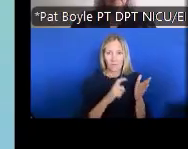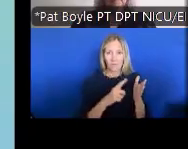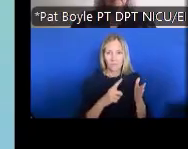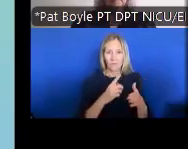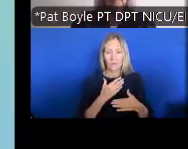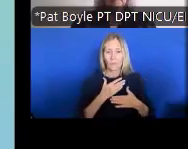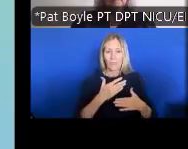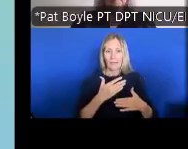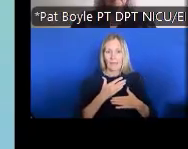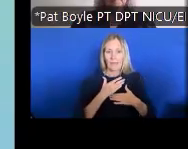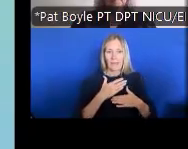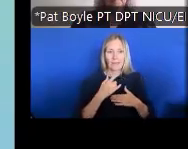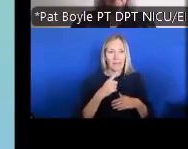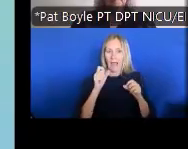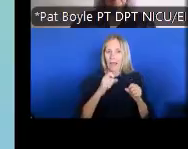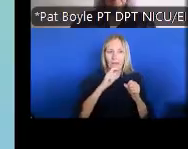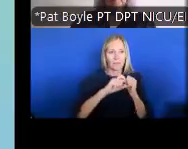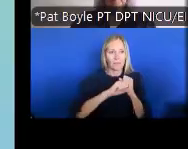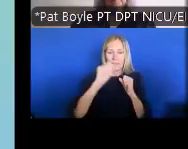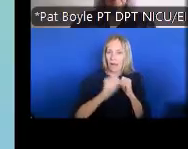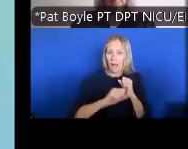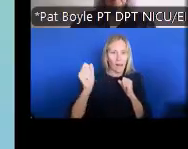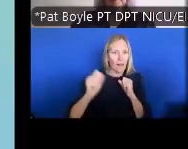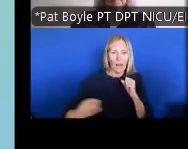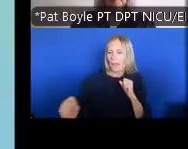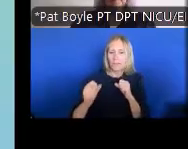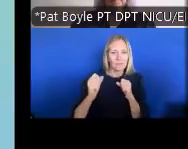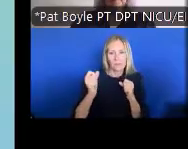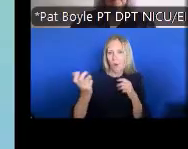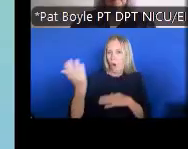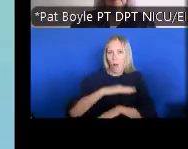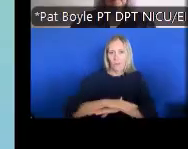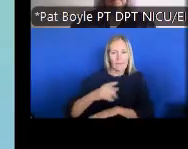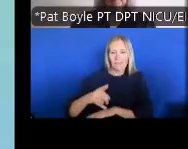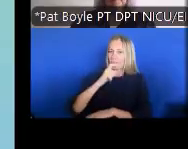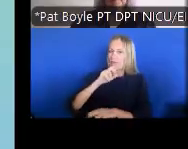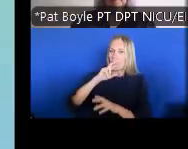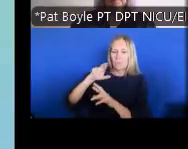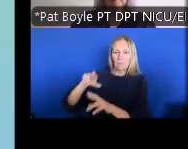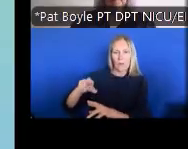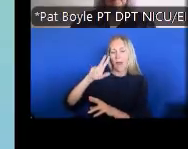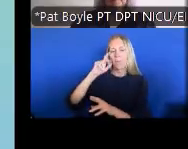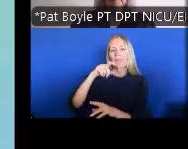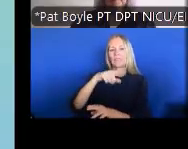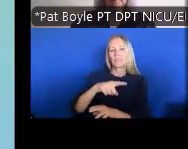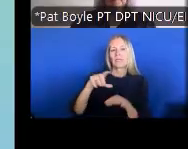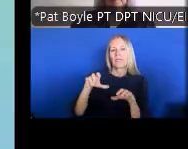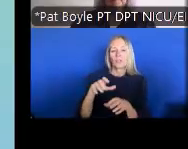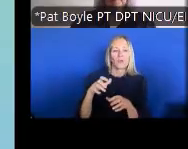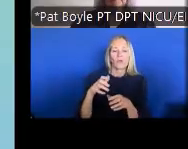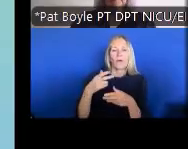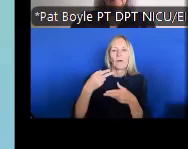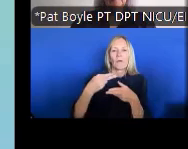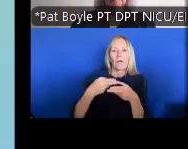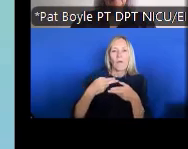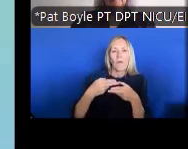go on rattling for the rest of the day, and she wouldn't respond. But she's gotten into what what I call a habituated